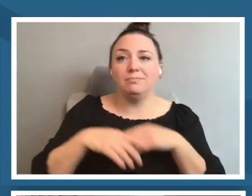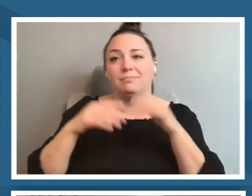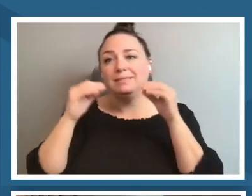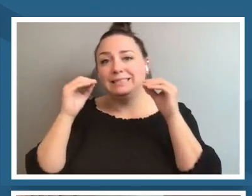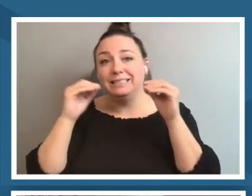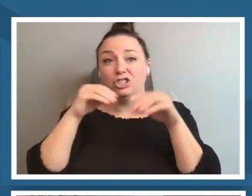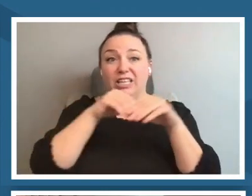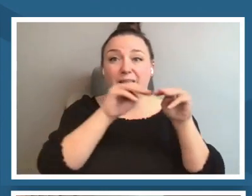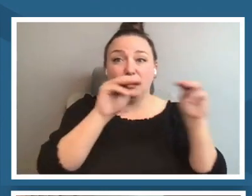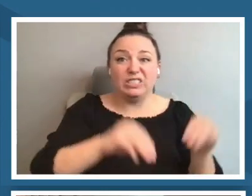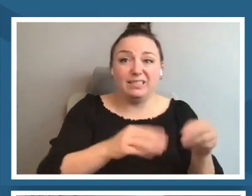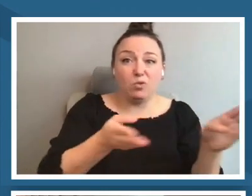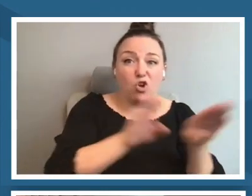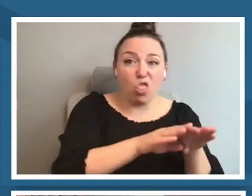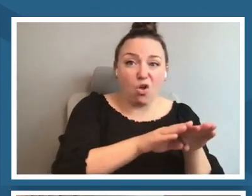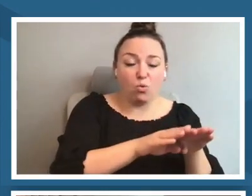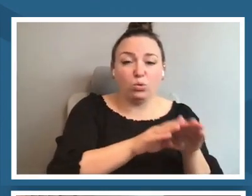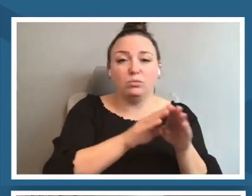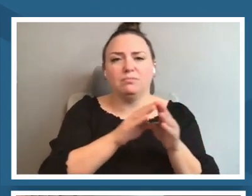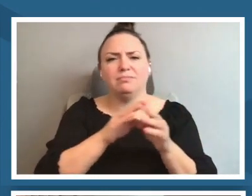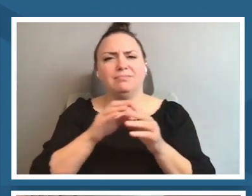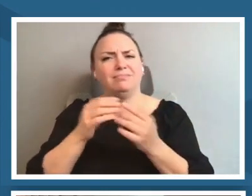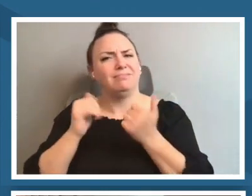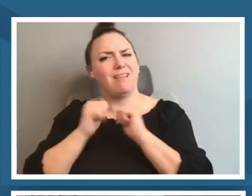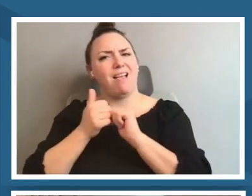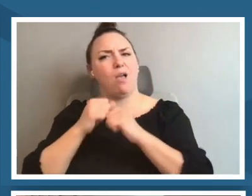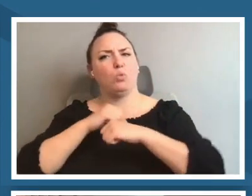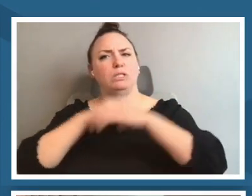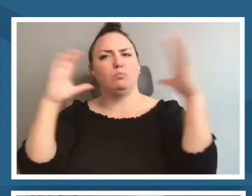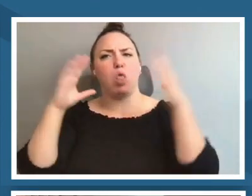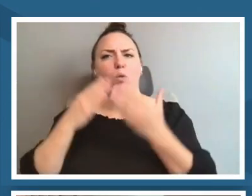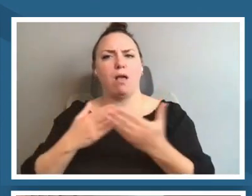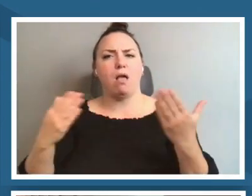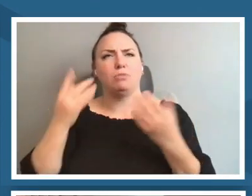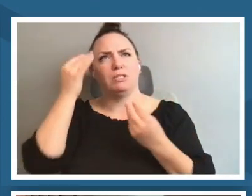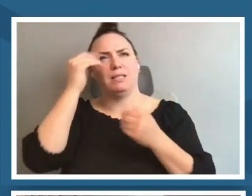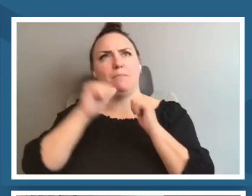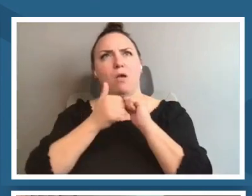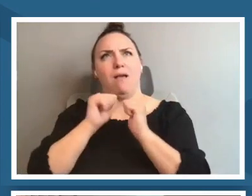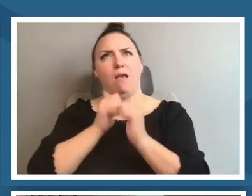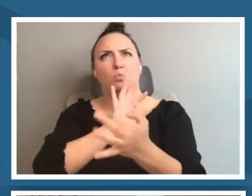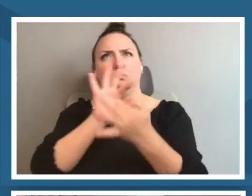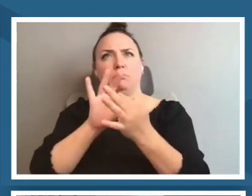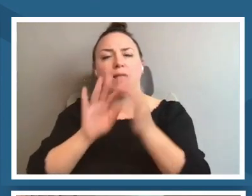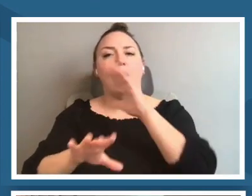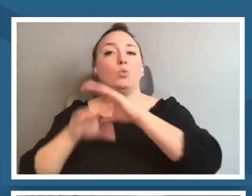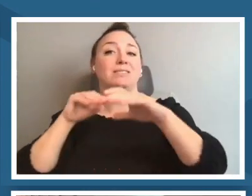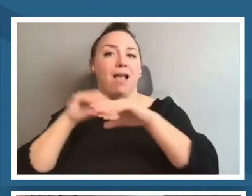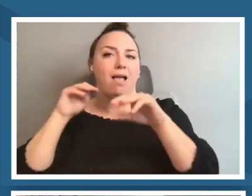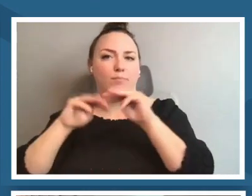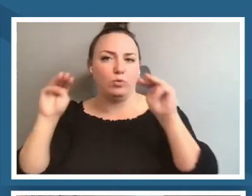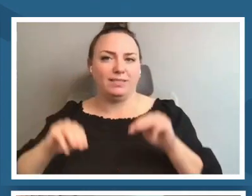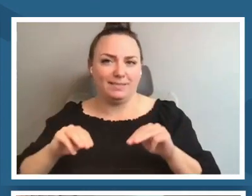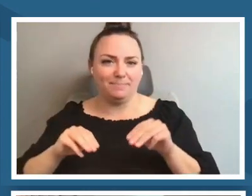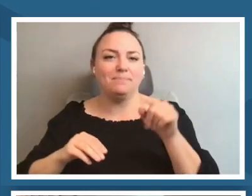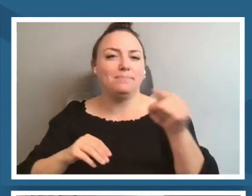exploding objects and think about the connections outside of the museum and so